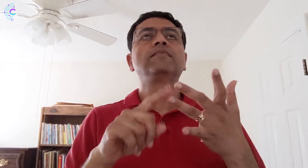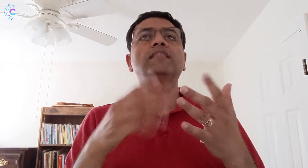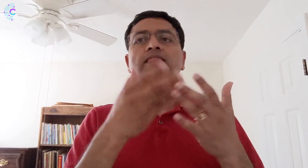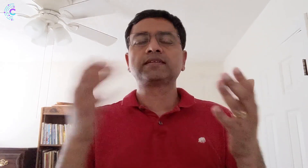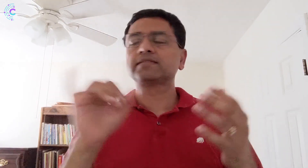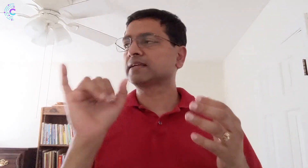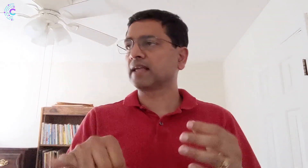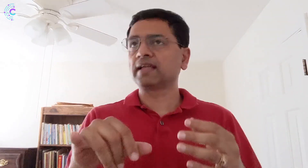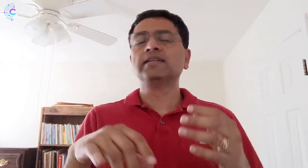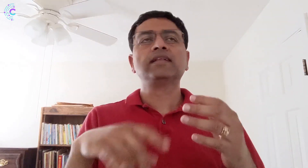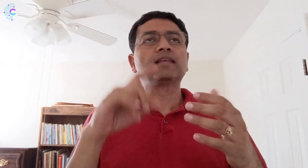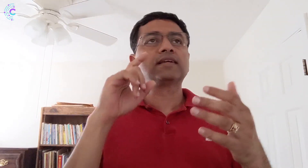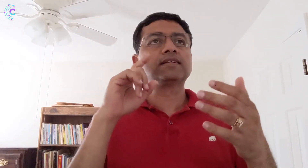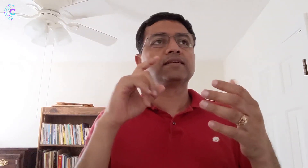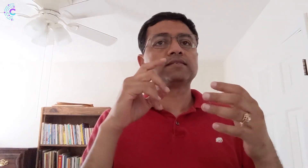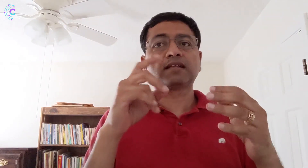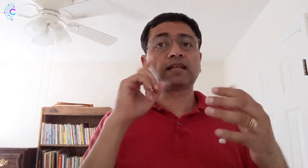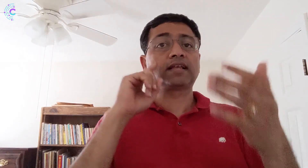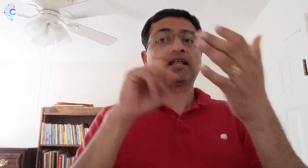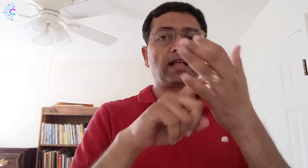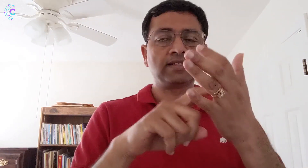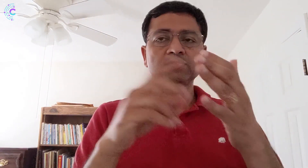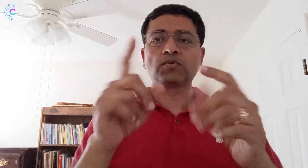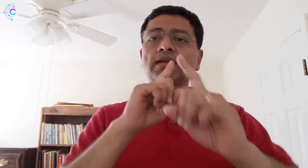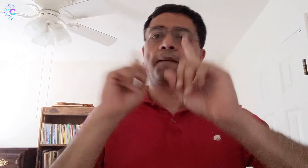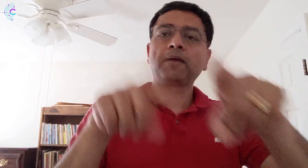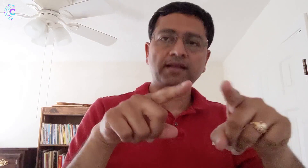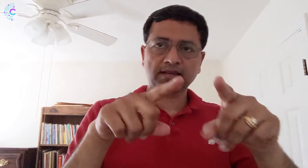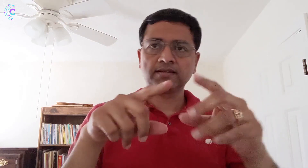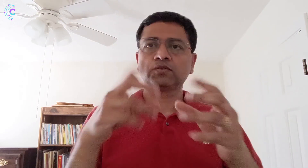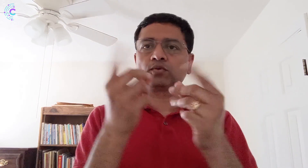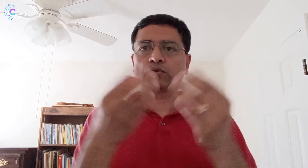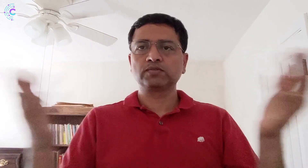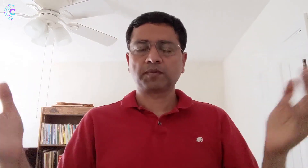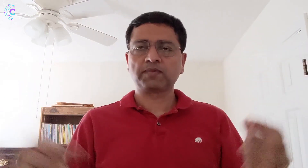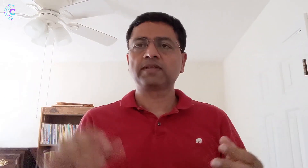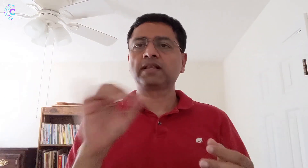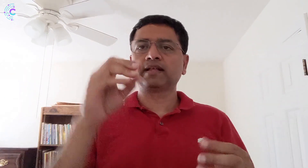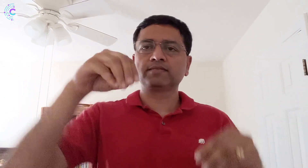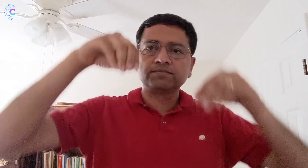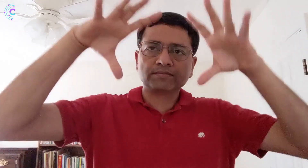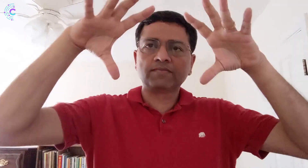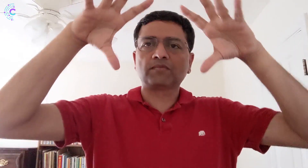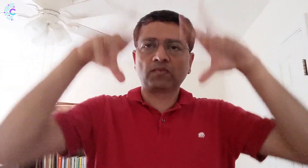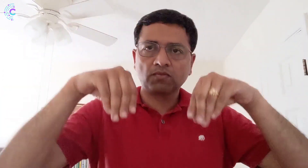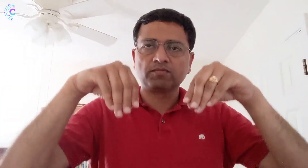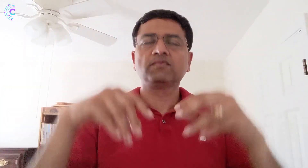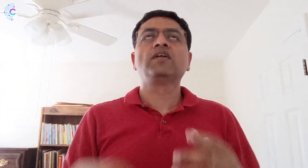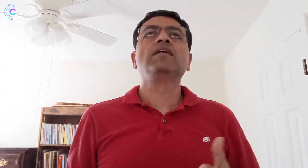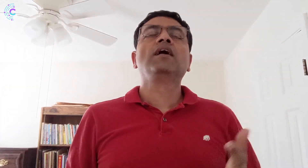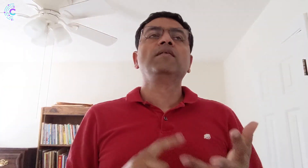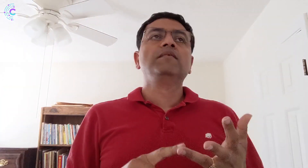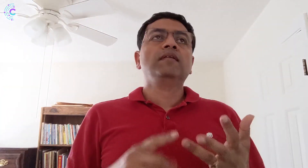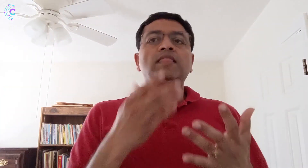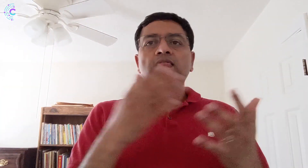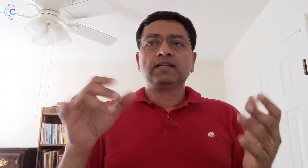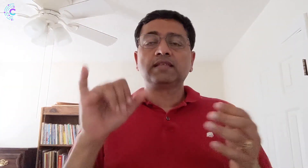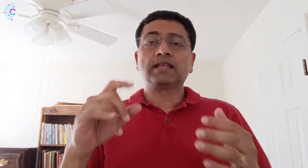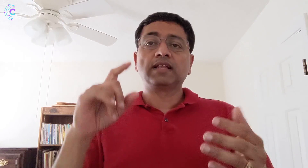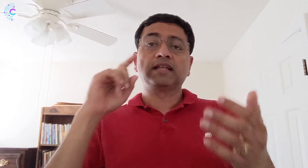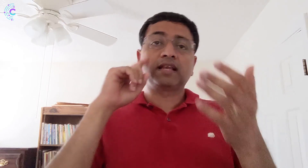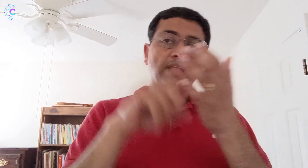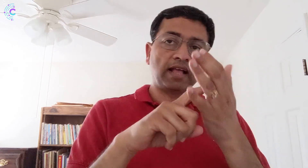commands and responding to commands such as turning lights on or off. Devices that would recognize